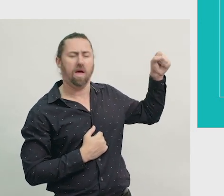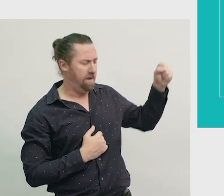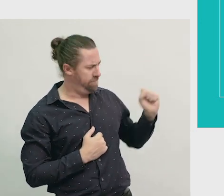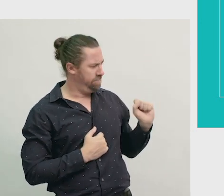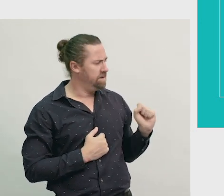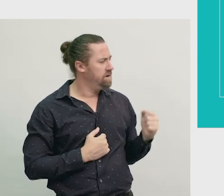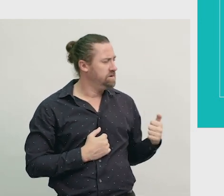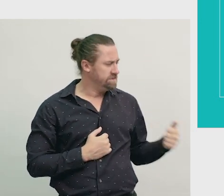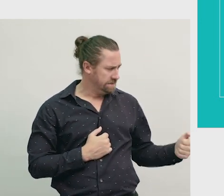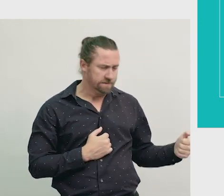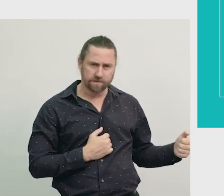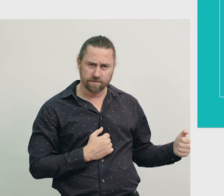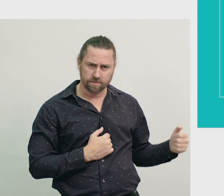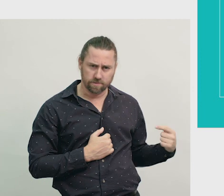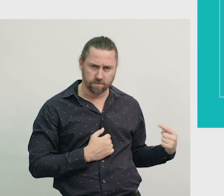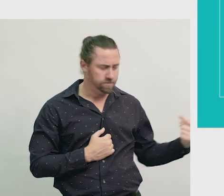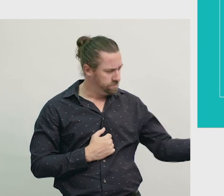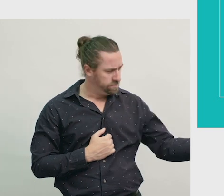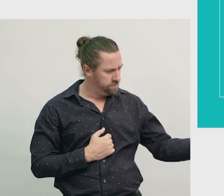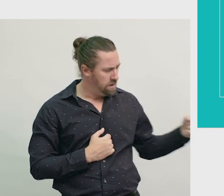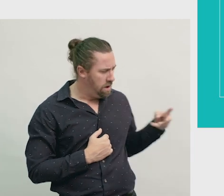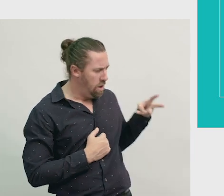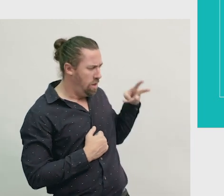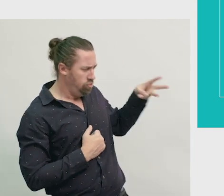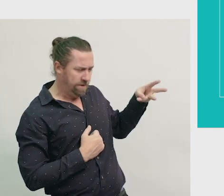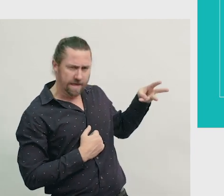It is 6 squares along the length, and 3 squares along the width.